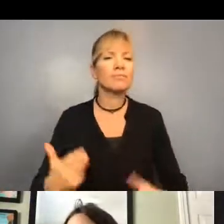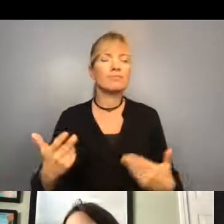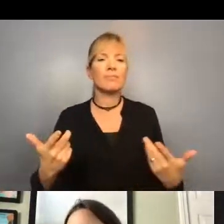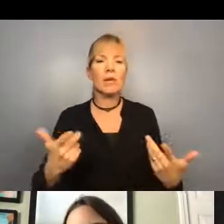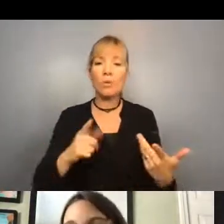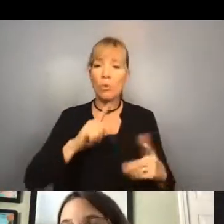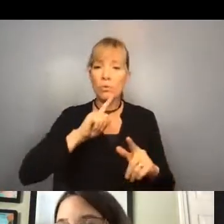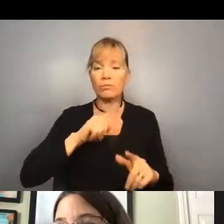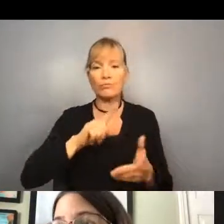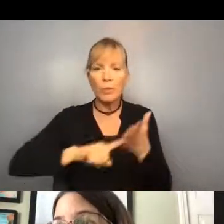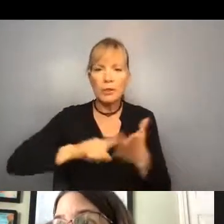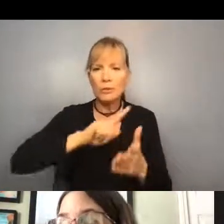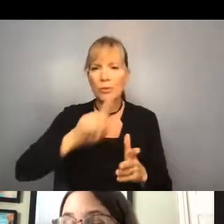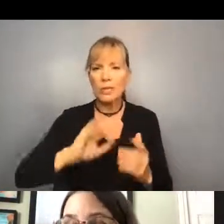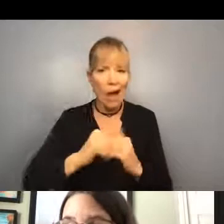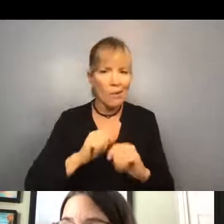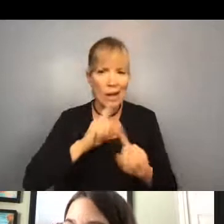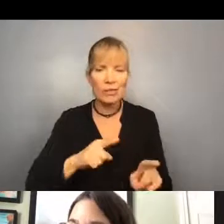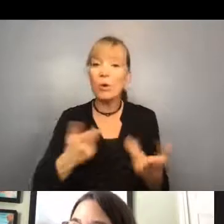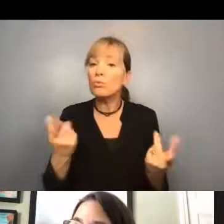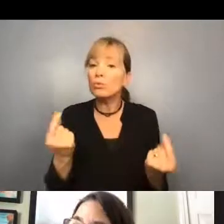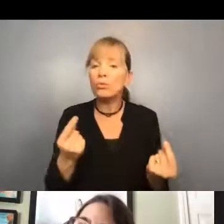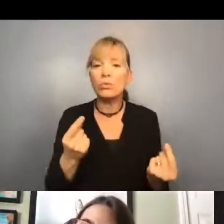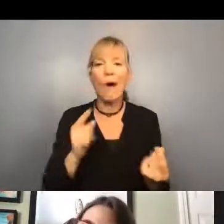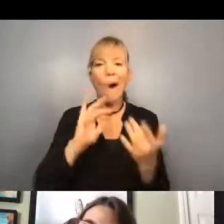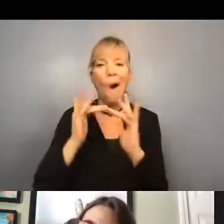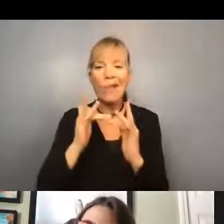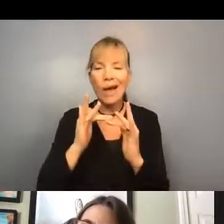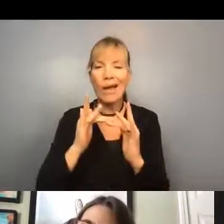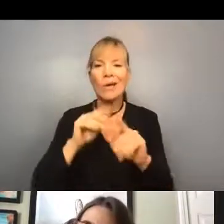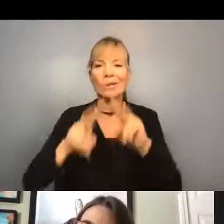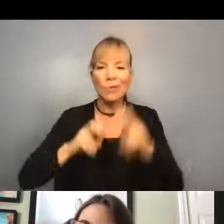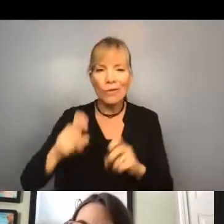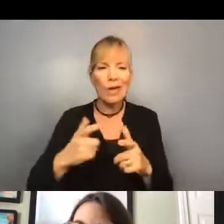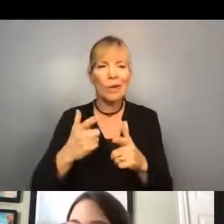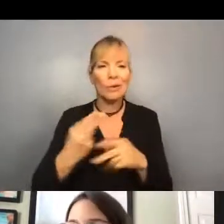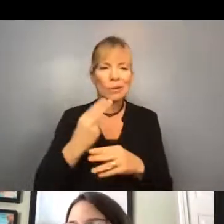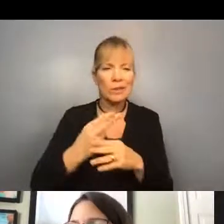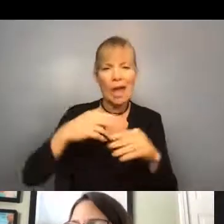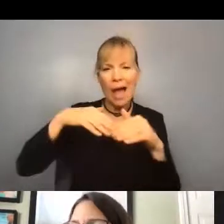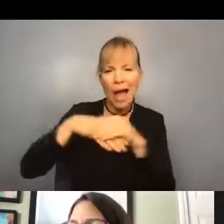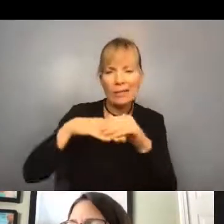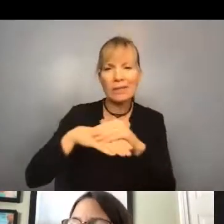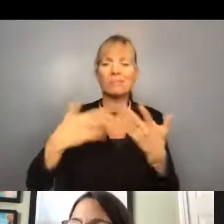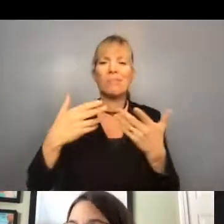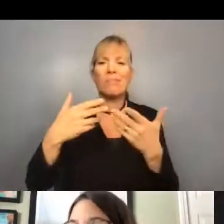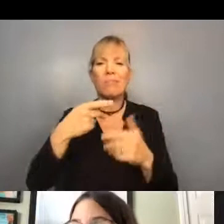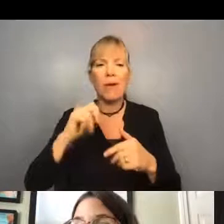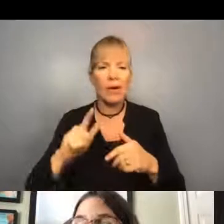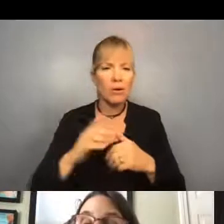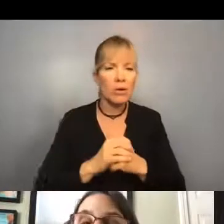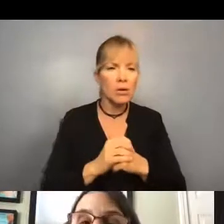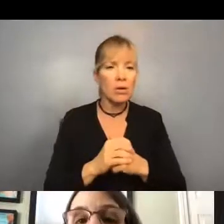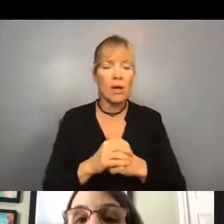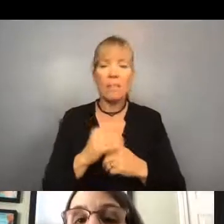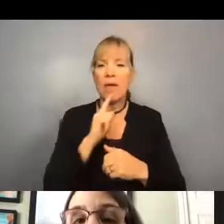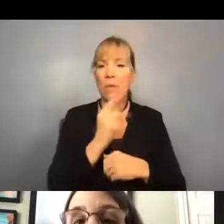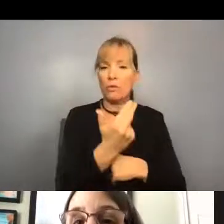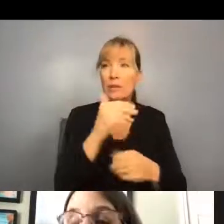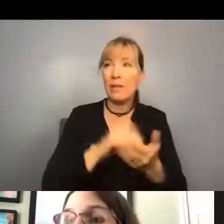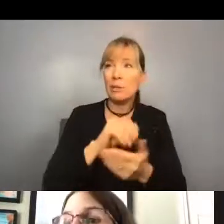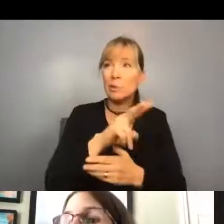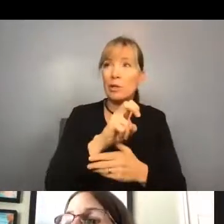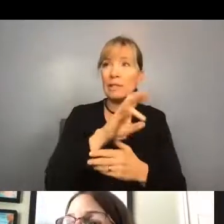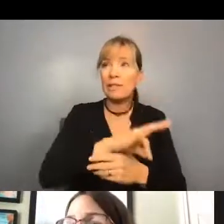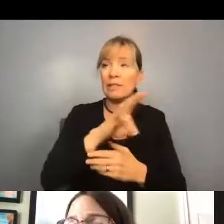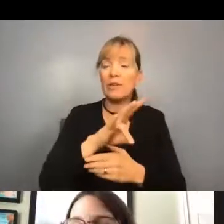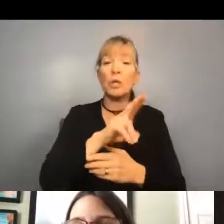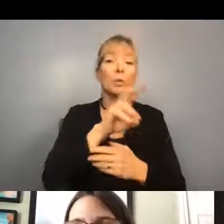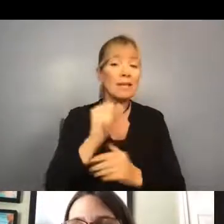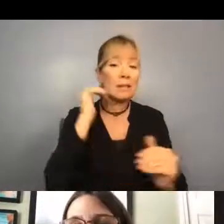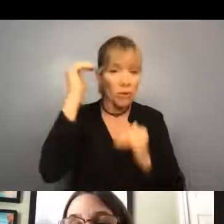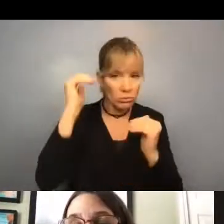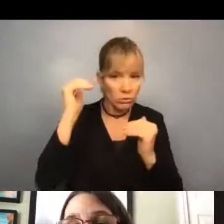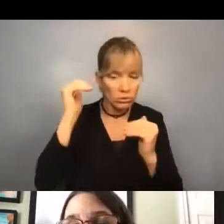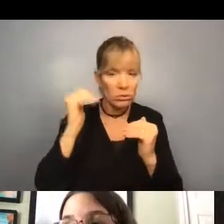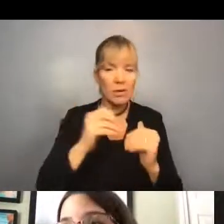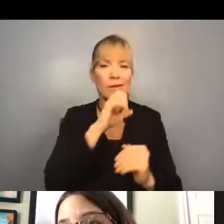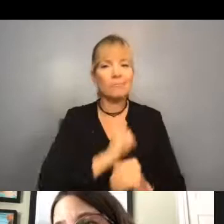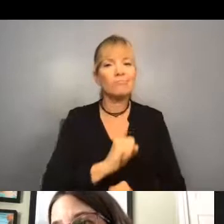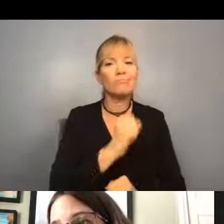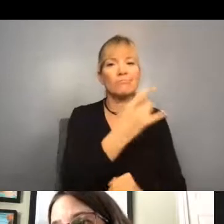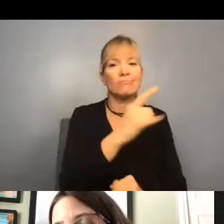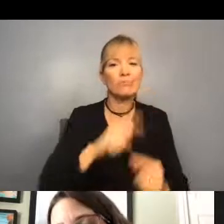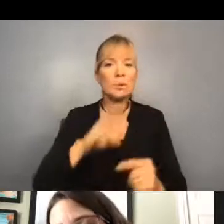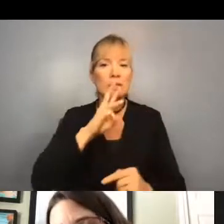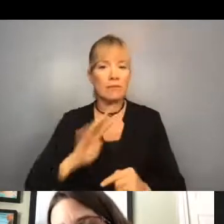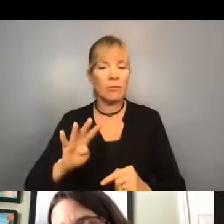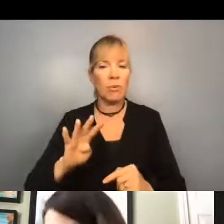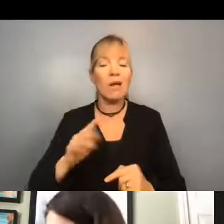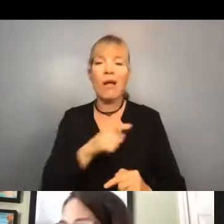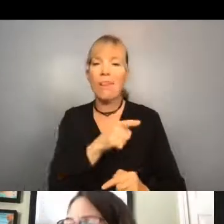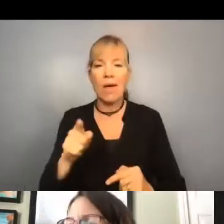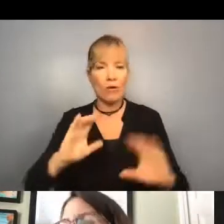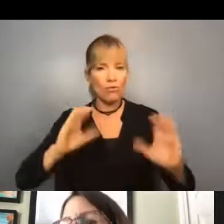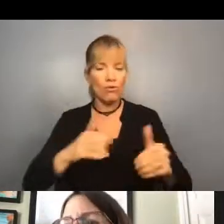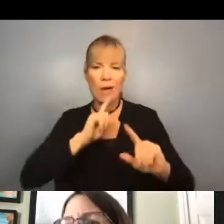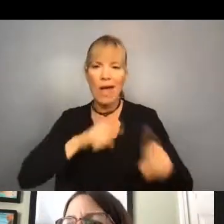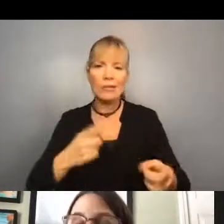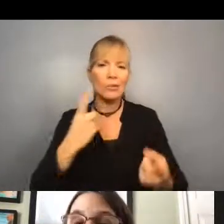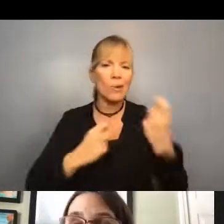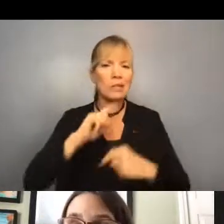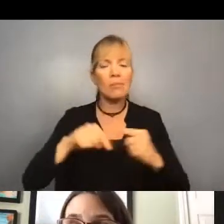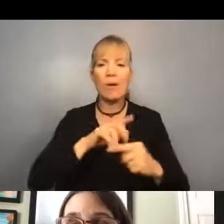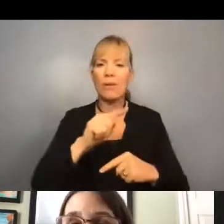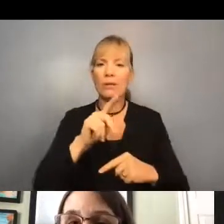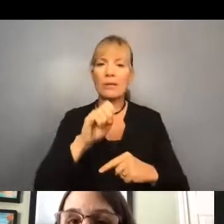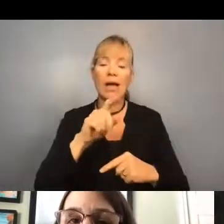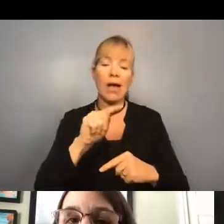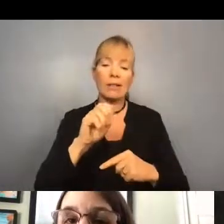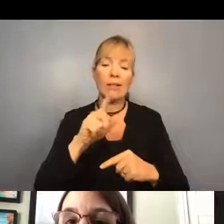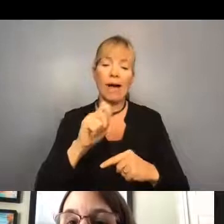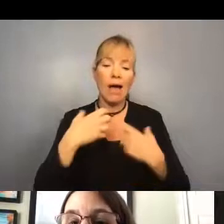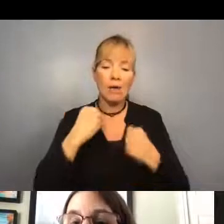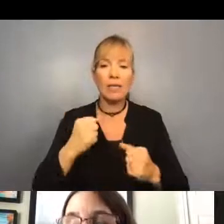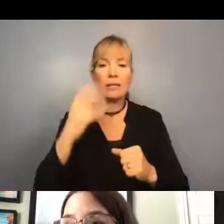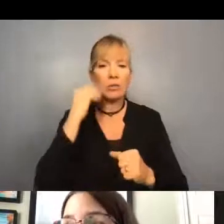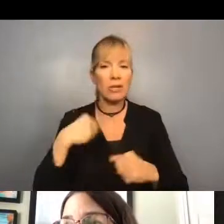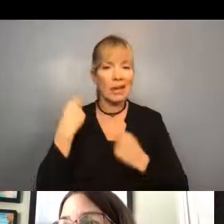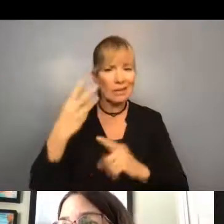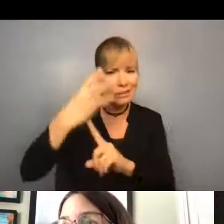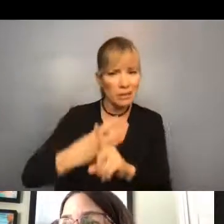For which kinds of care? Is telehealth working for people disabilities? And if not, what can be done to improve it? To answer the question, we conducted an online survey using Qualtrics. Respondents were 13,277 U.S. adults ages 18-64, who answered